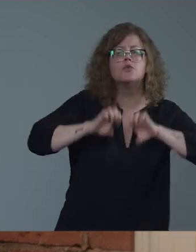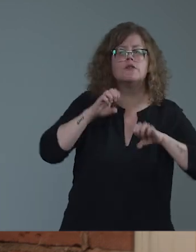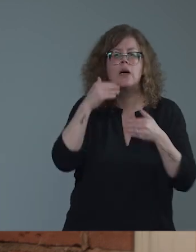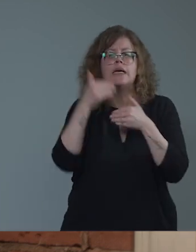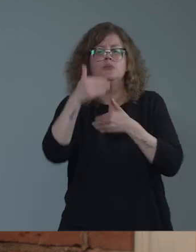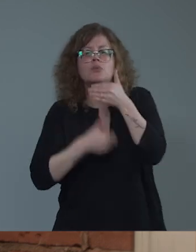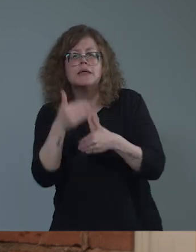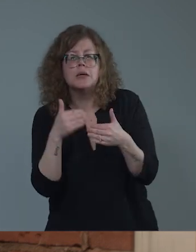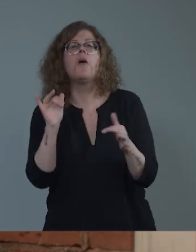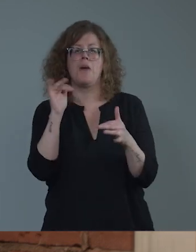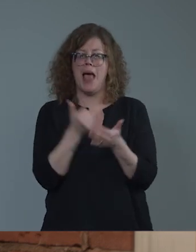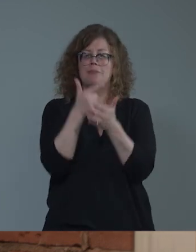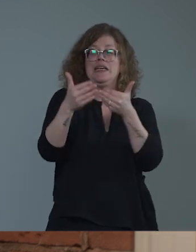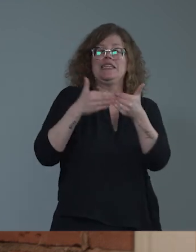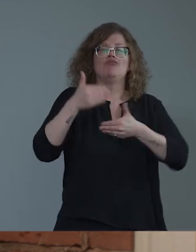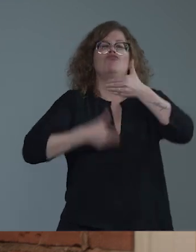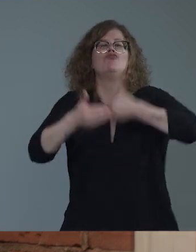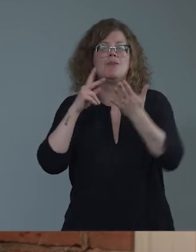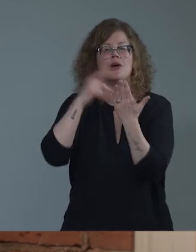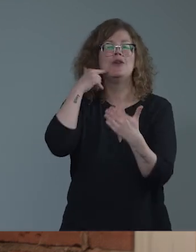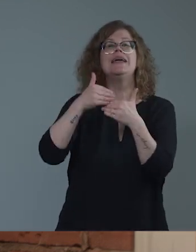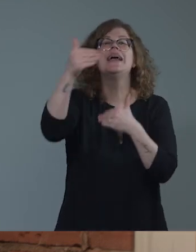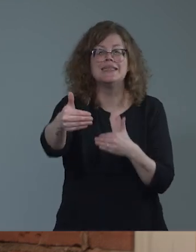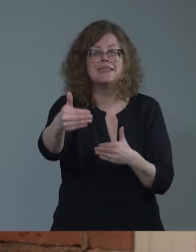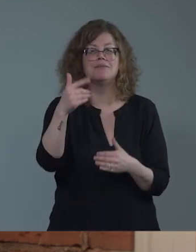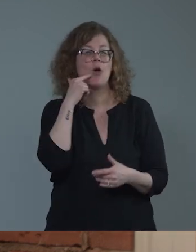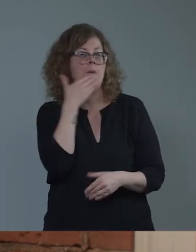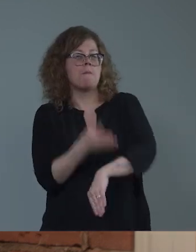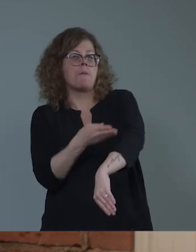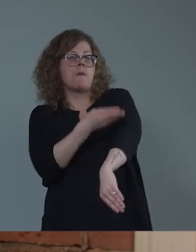You want to actually look at those things and say, what can we do better next time?